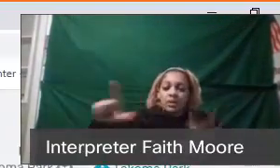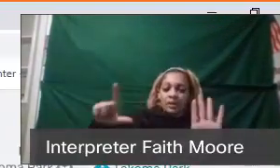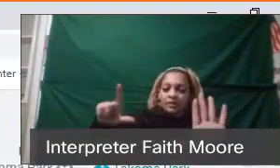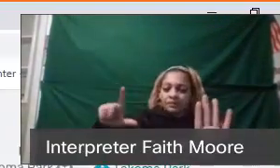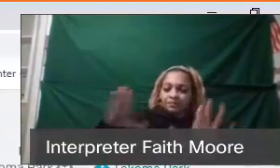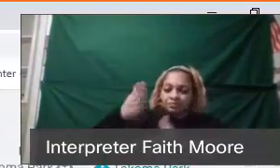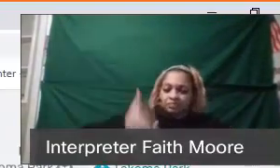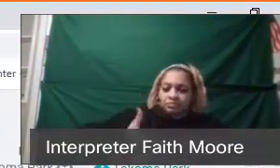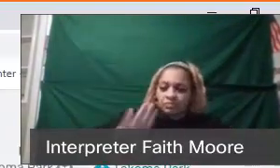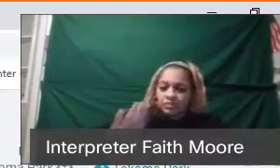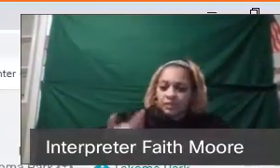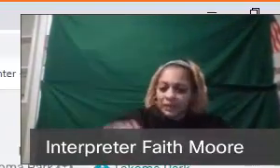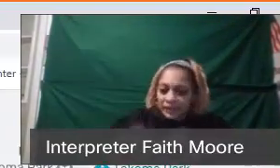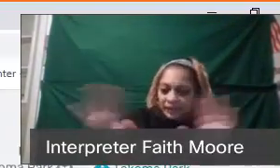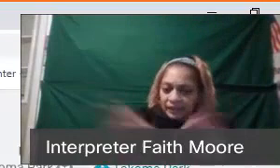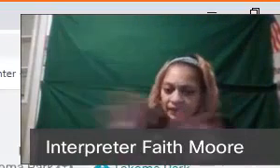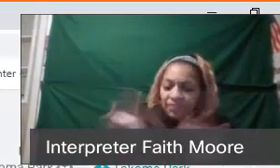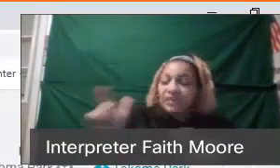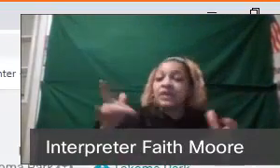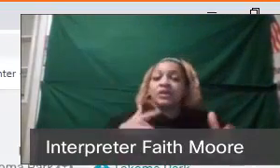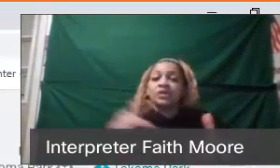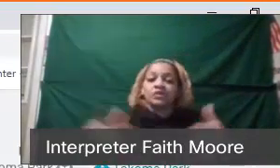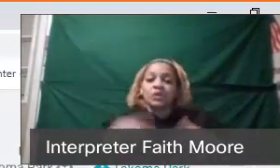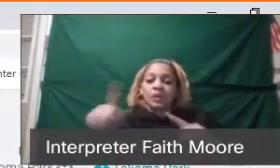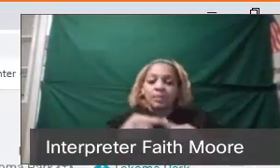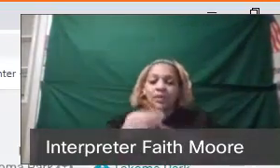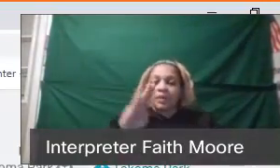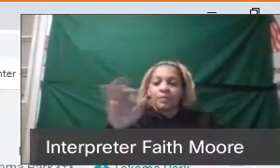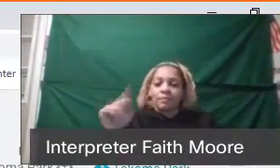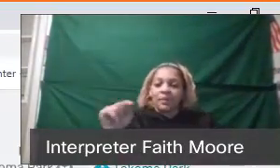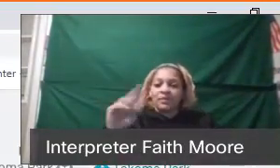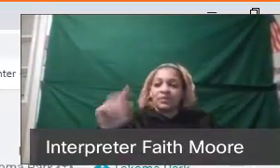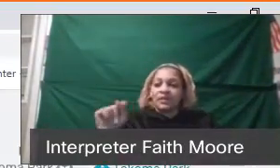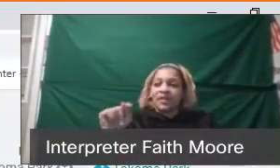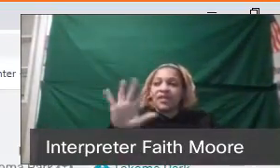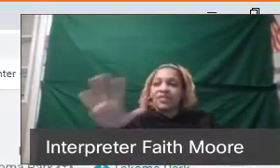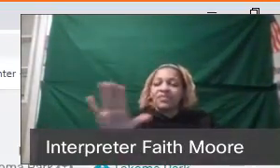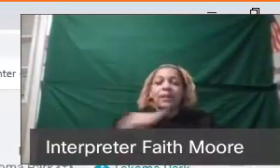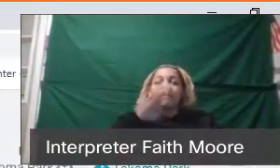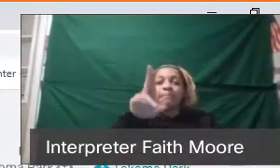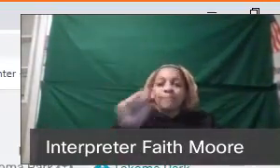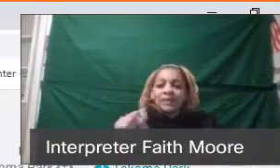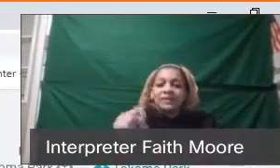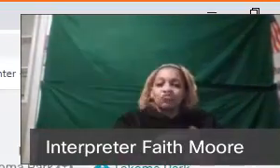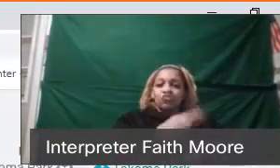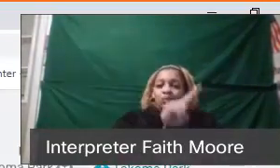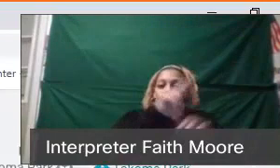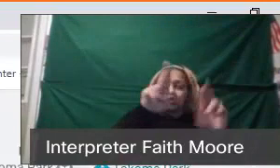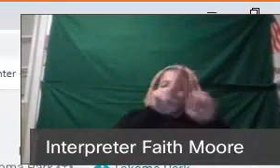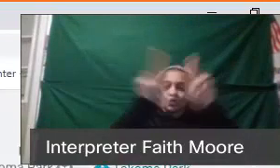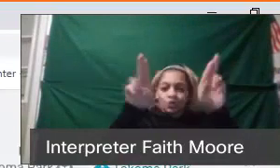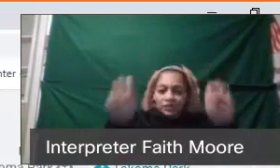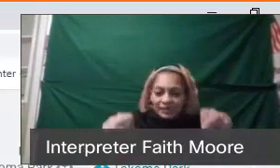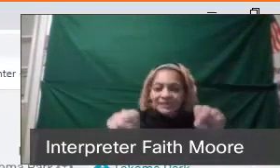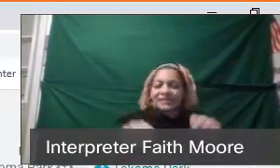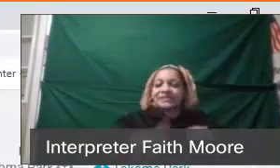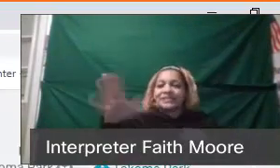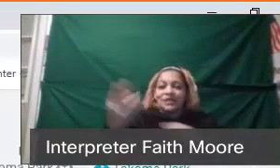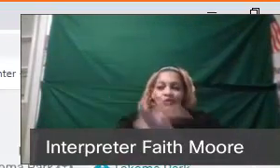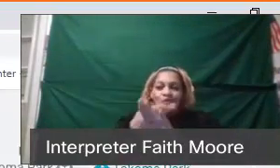I think the concern about whether or not is that Greyhound bus is coming up from Union station, use it to get to Silver Spring, because they can't take the stretch and Blair.